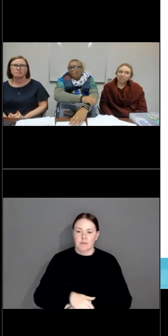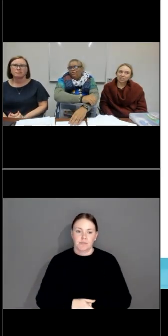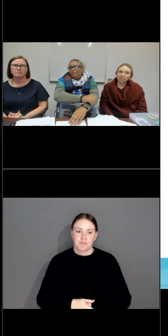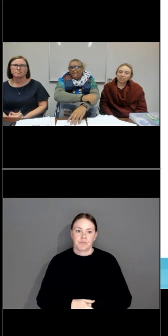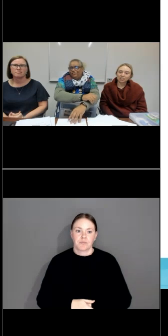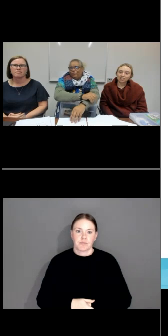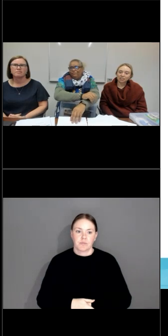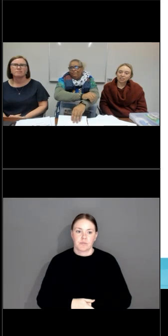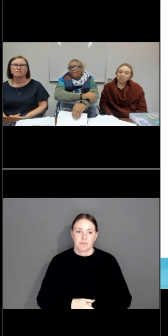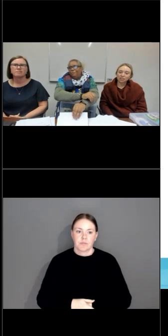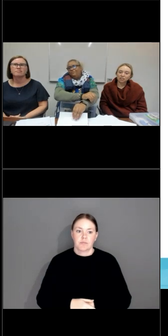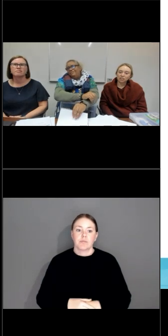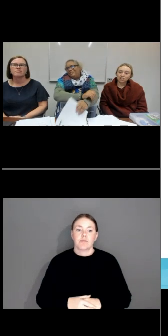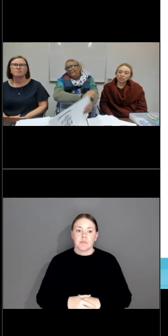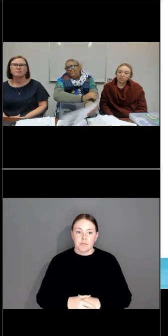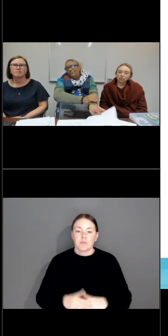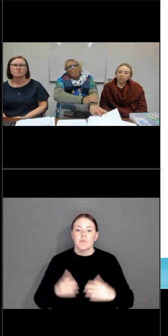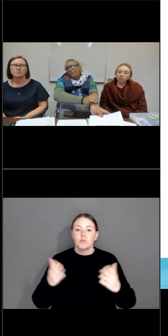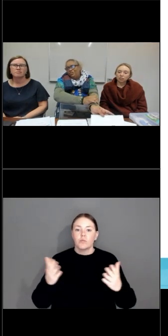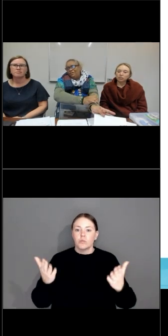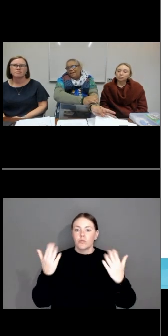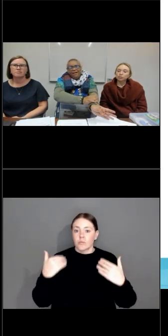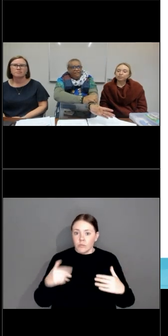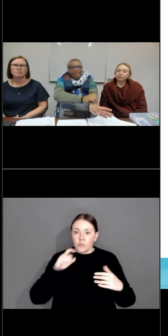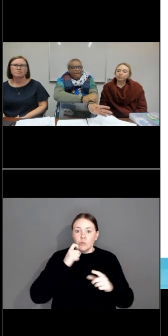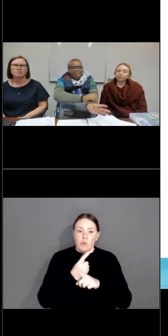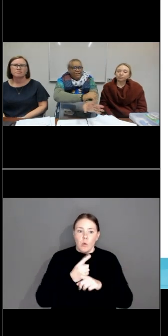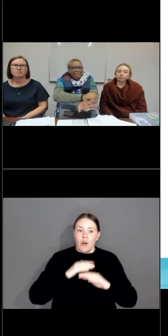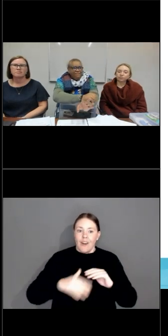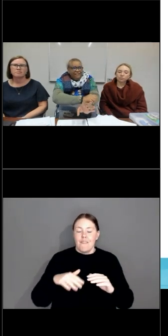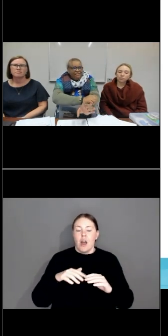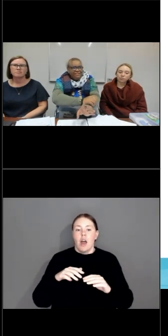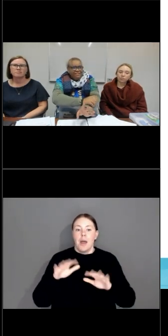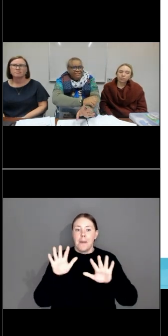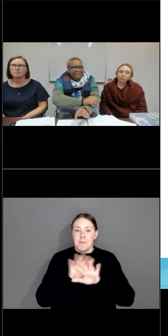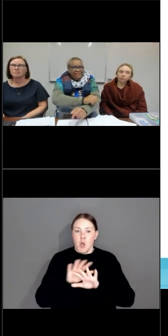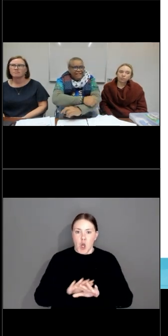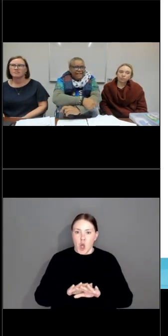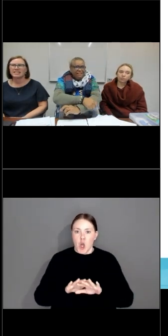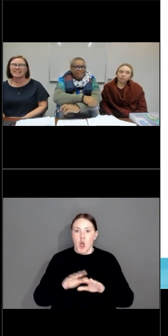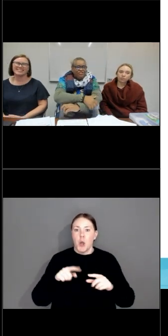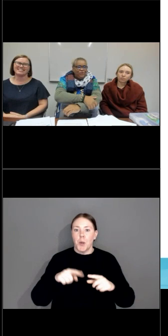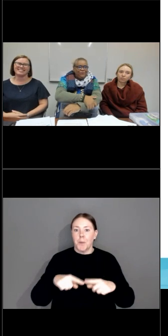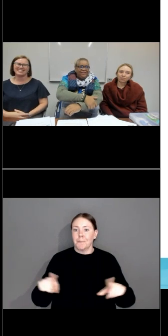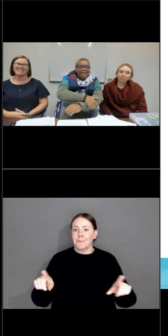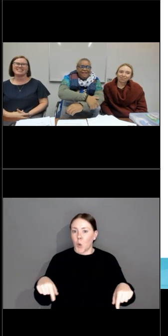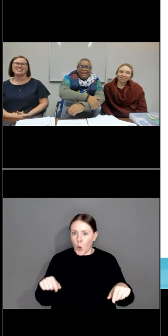2024 so previously I showed you on and right there is the lovely Cecilia's hand that she showing and